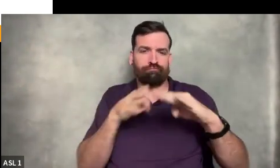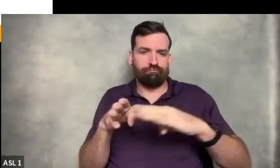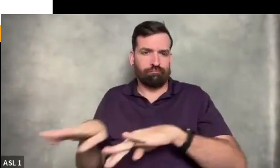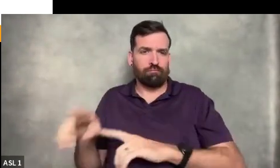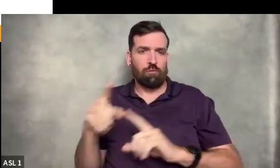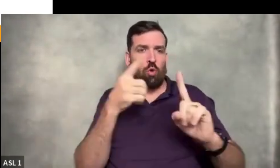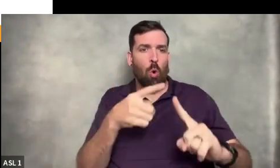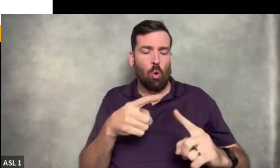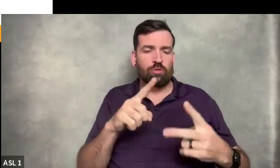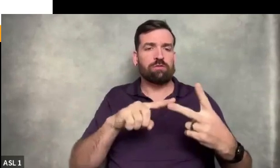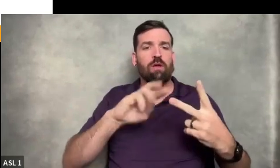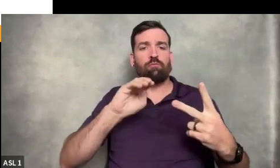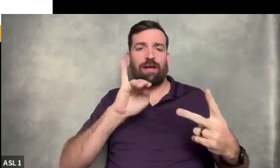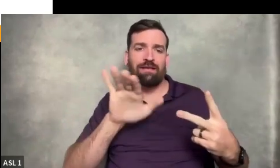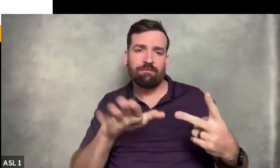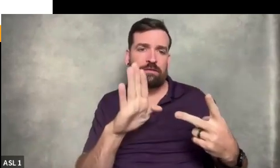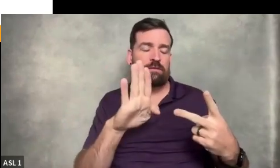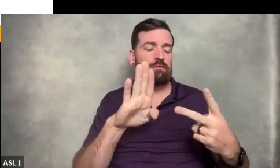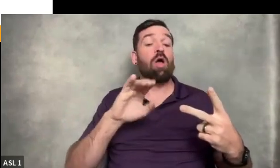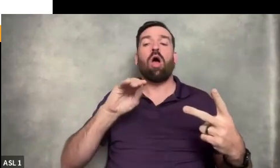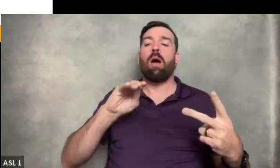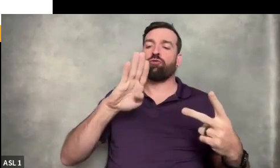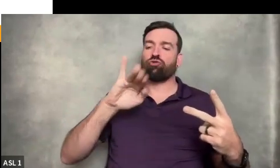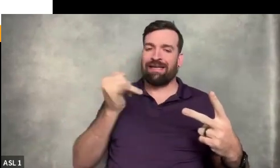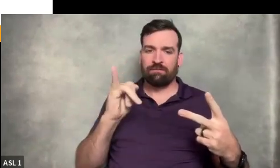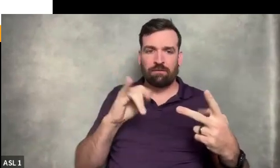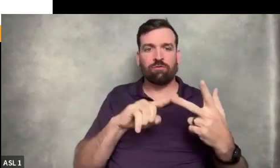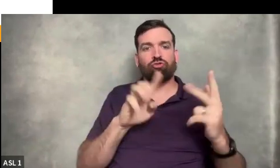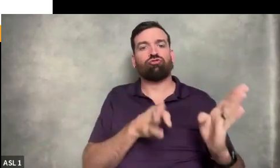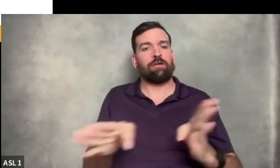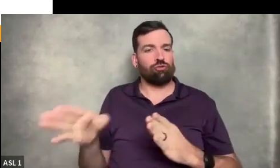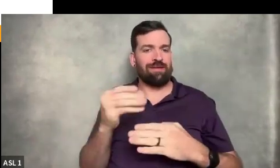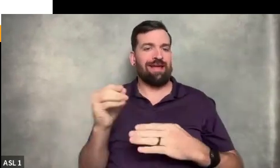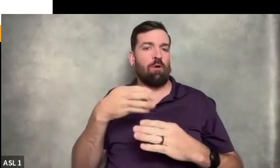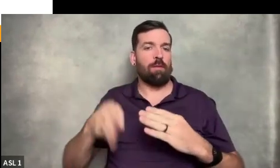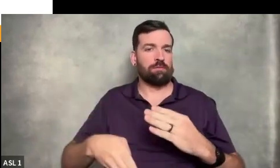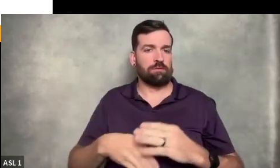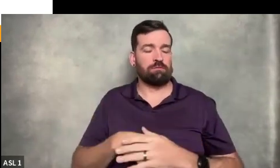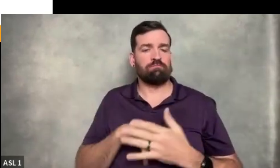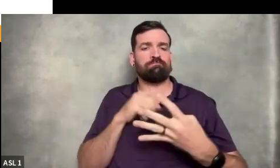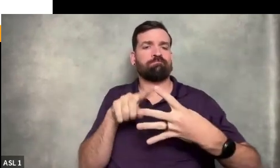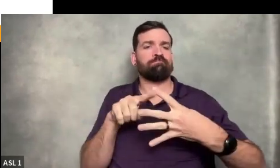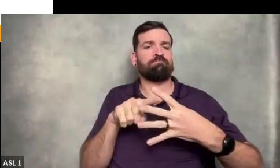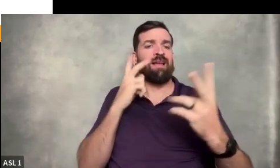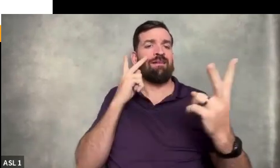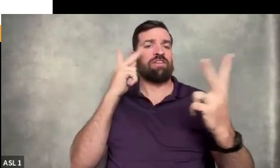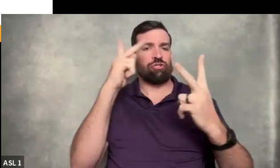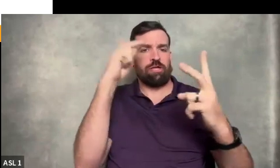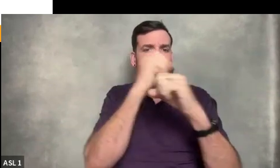objectives, strategies, and outcomes. Goals are visionary statements that describe the strategic